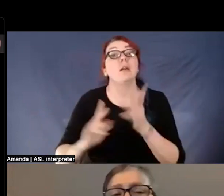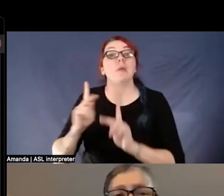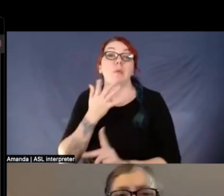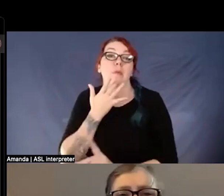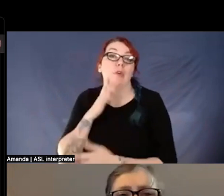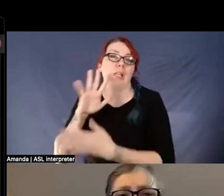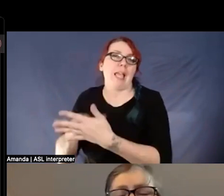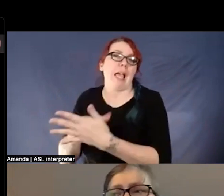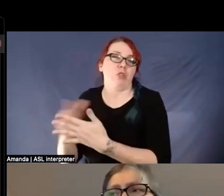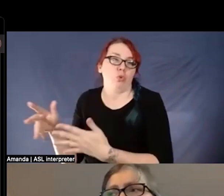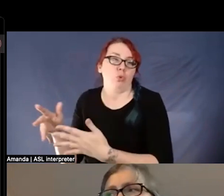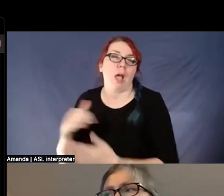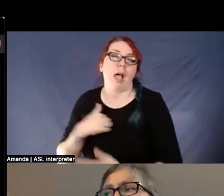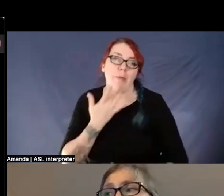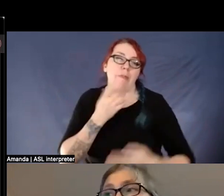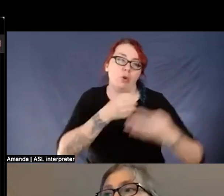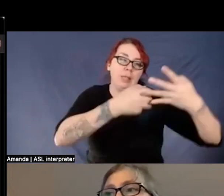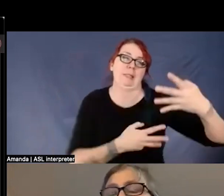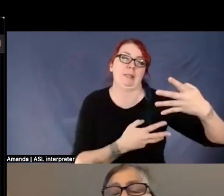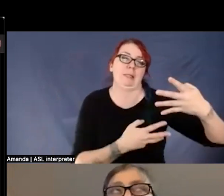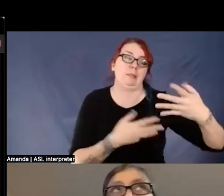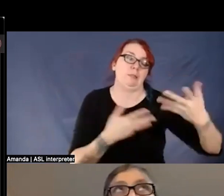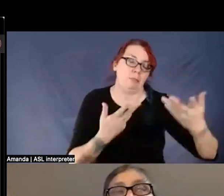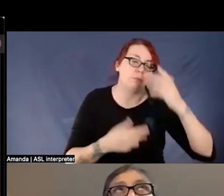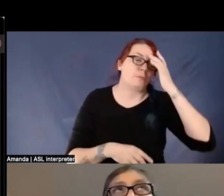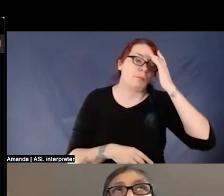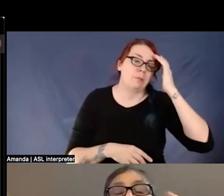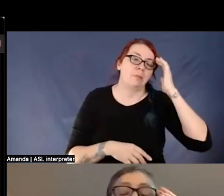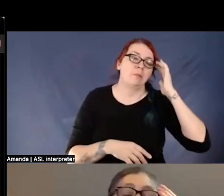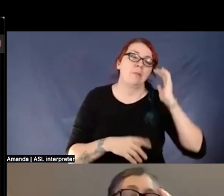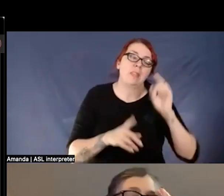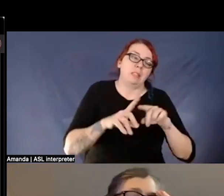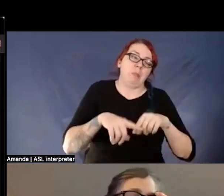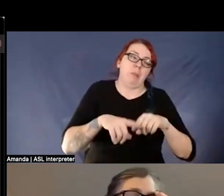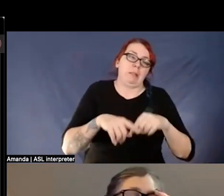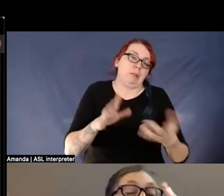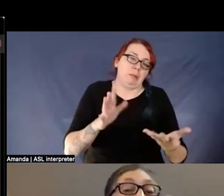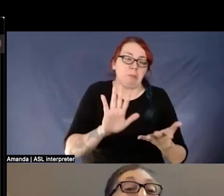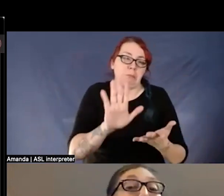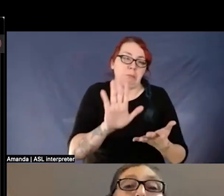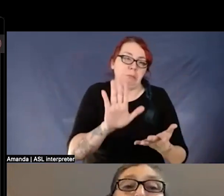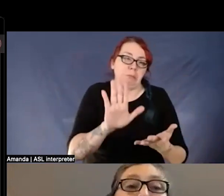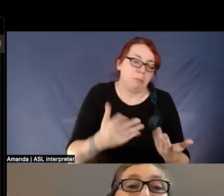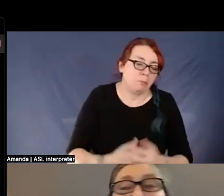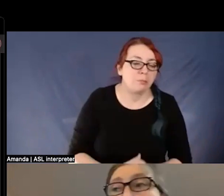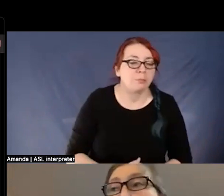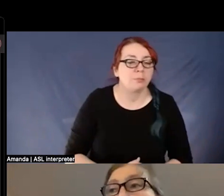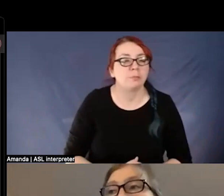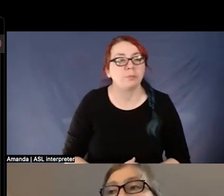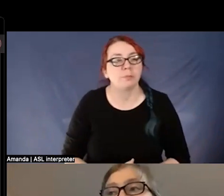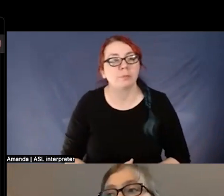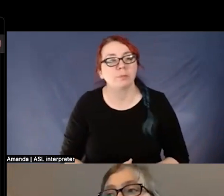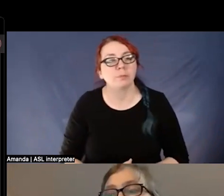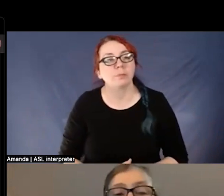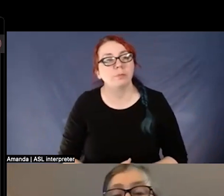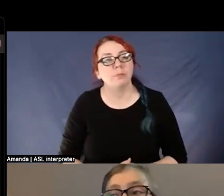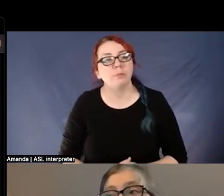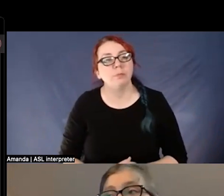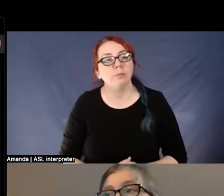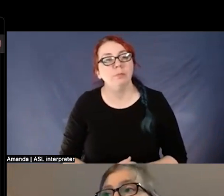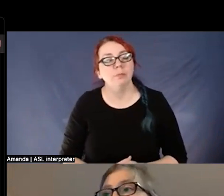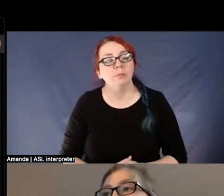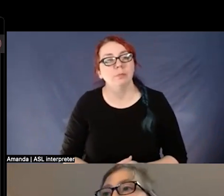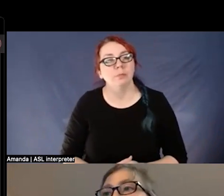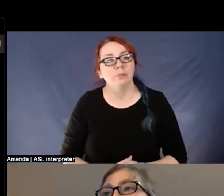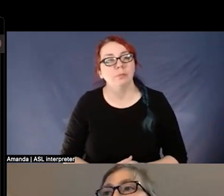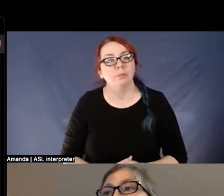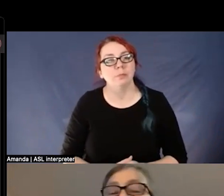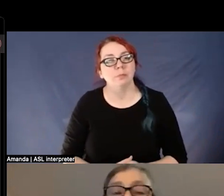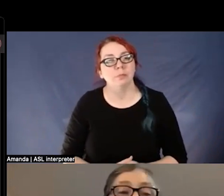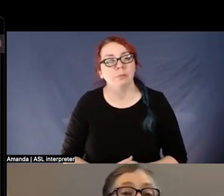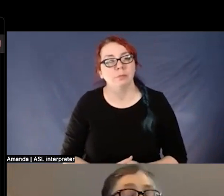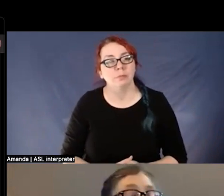types depending on what your comfort level is, how you like to look at your timelines. You can attach